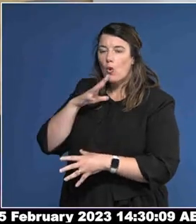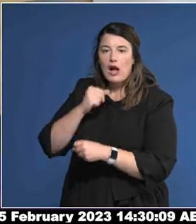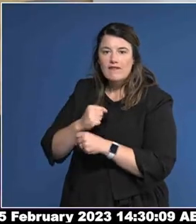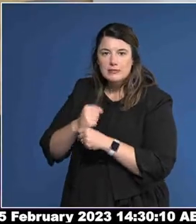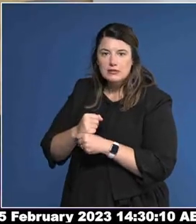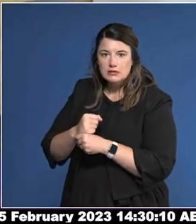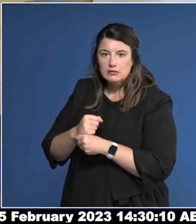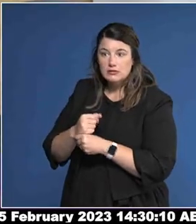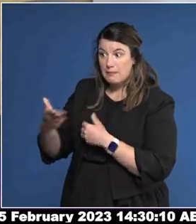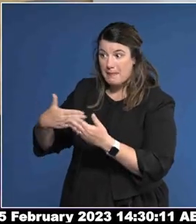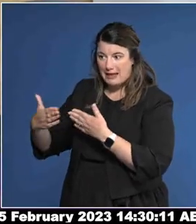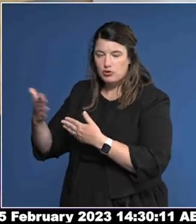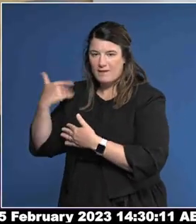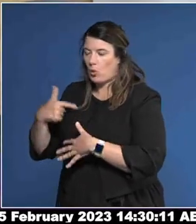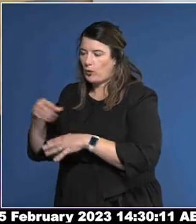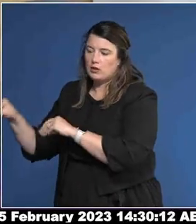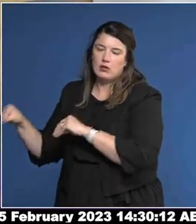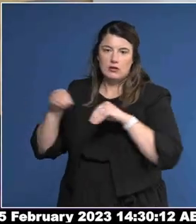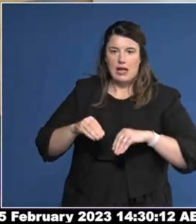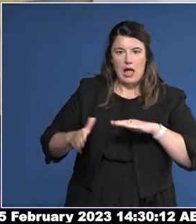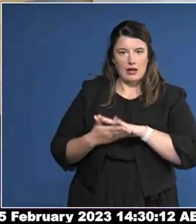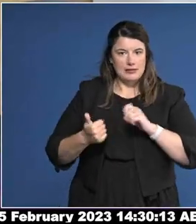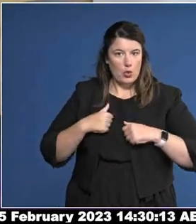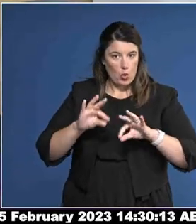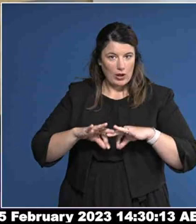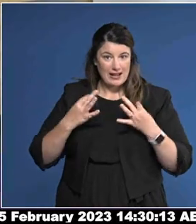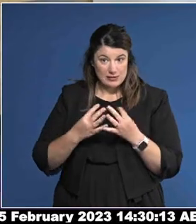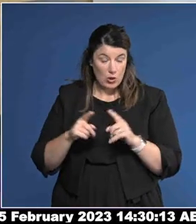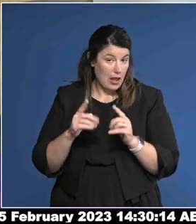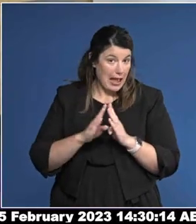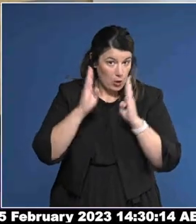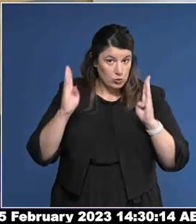Governments - and we are talking about housing which might be the five-bedroom,